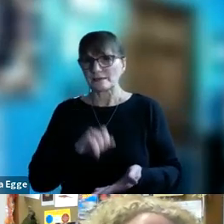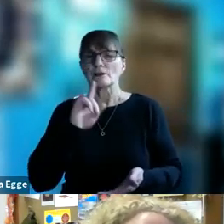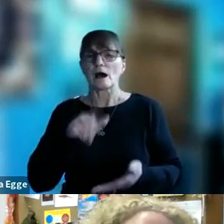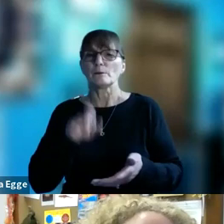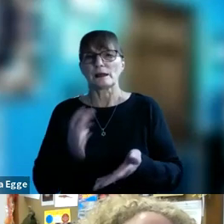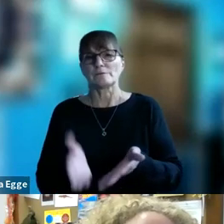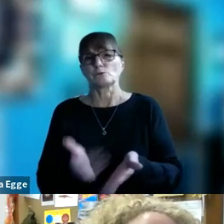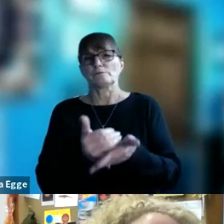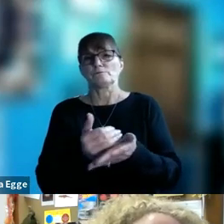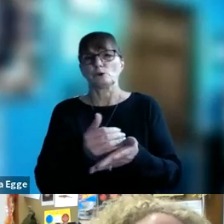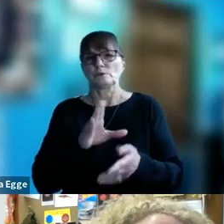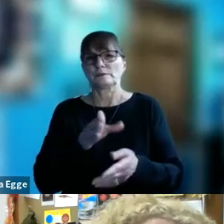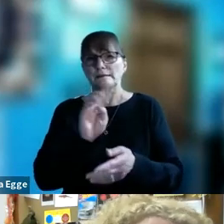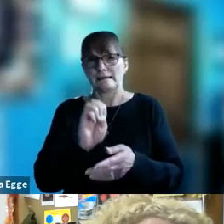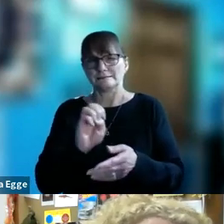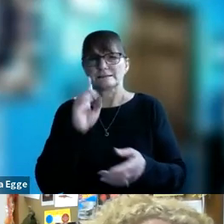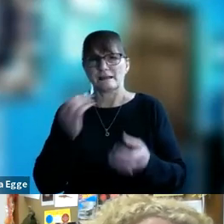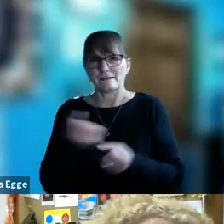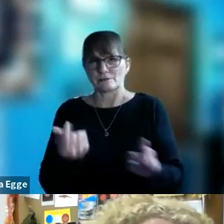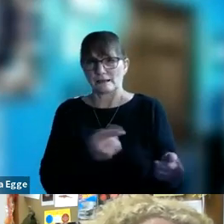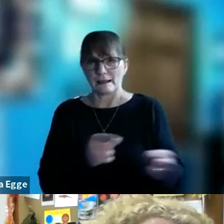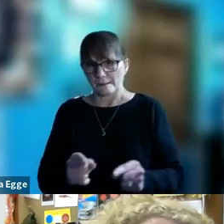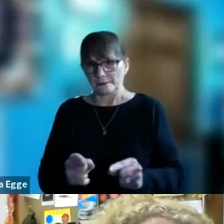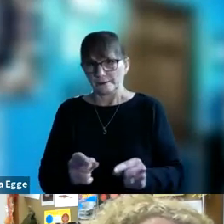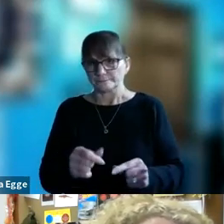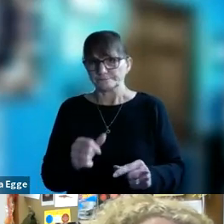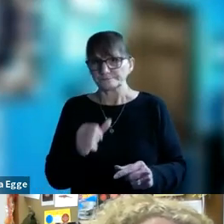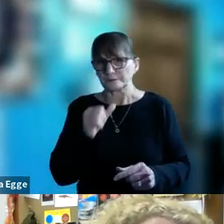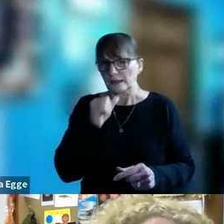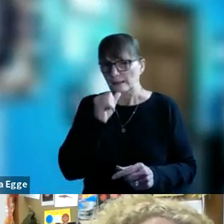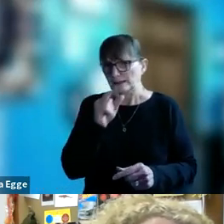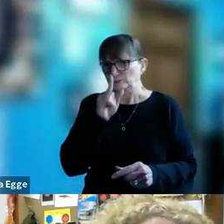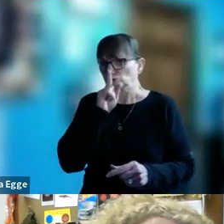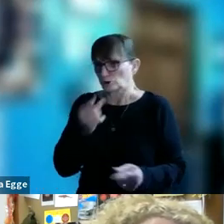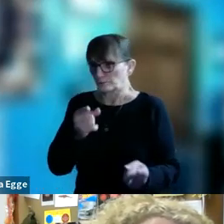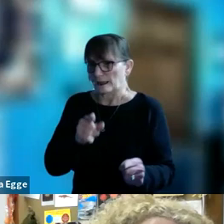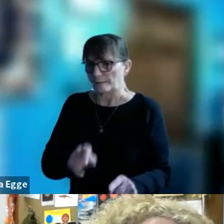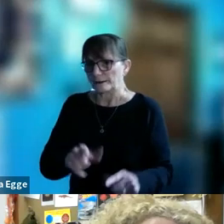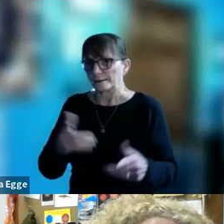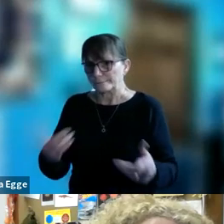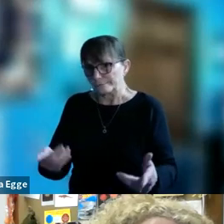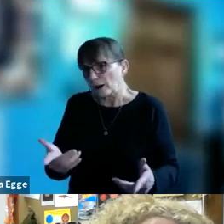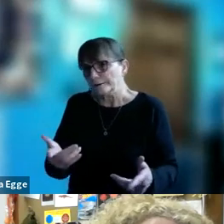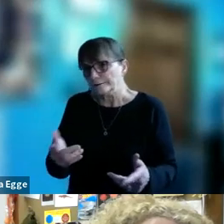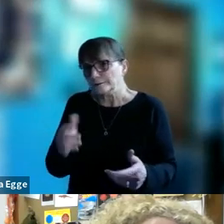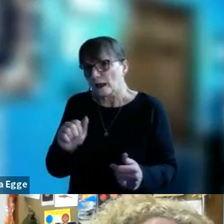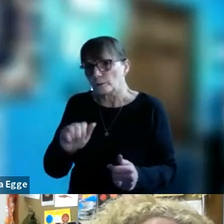to kind of see everything that was going on. I mean, that shouldn't be happening. I would imagine that I would definitely appeal something like that